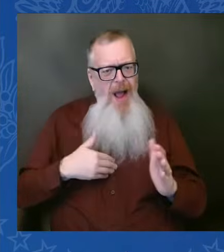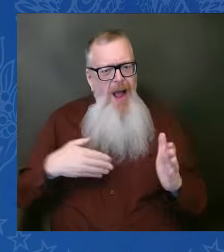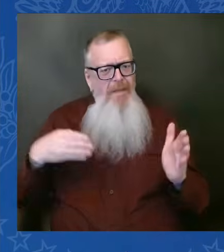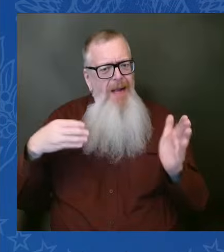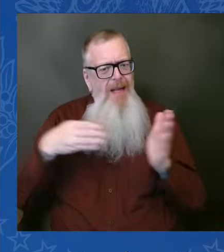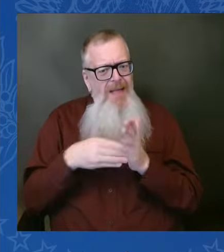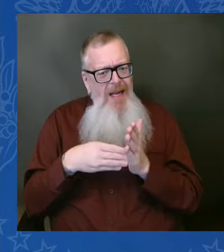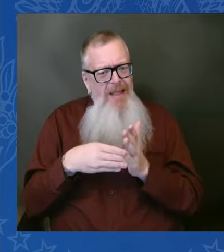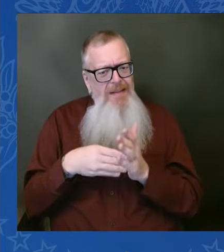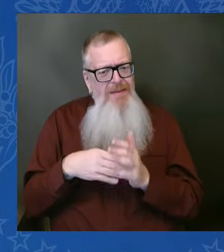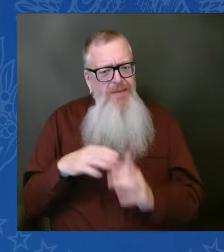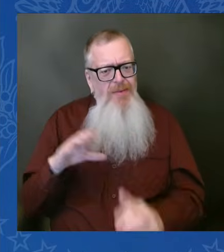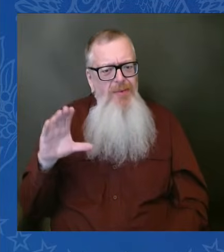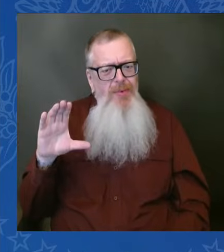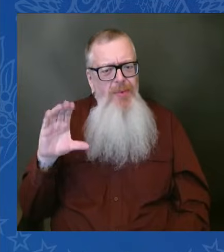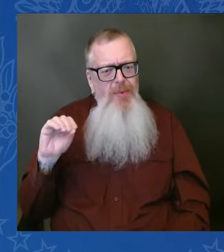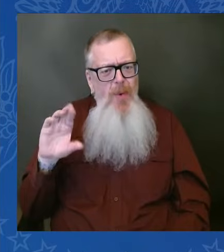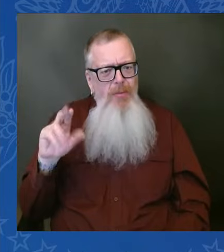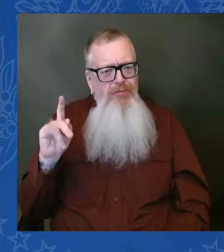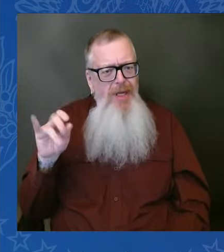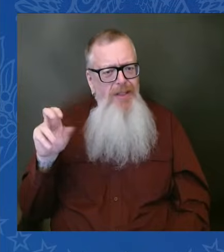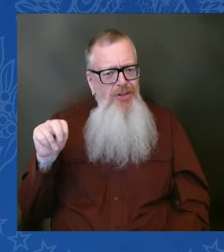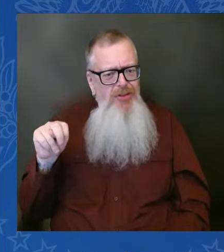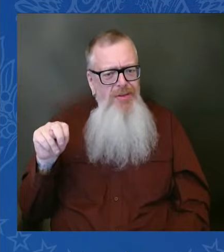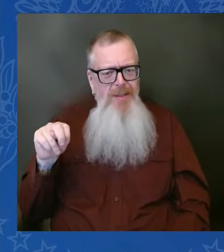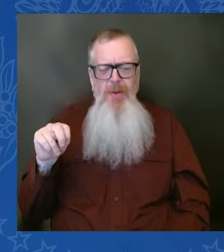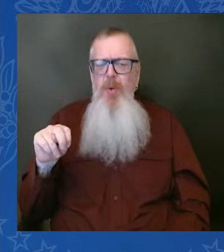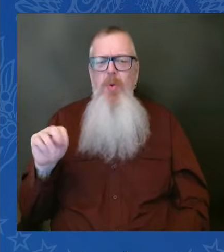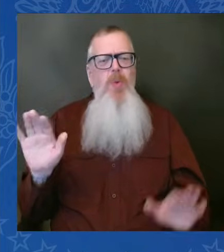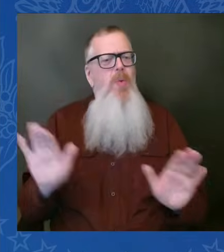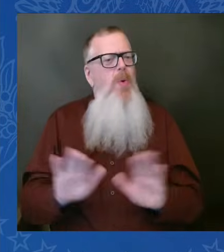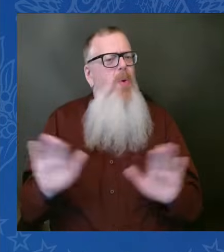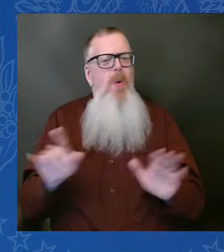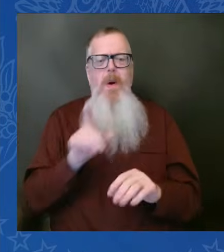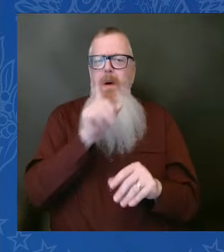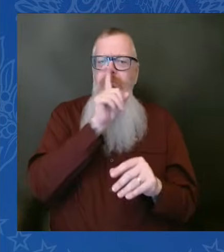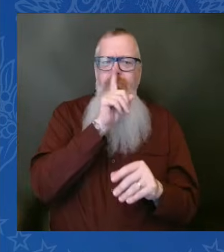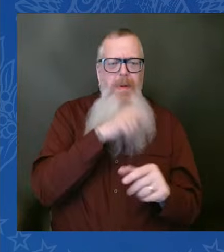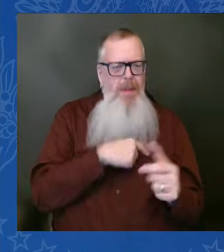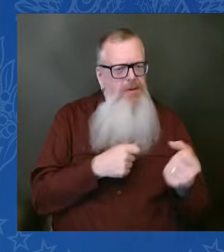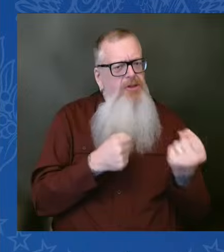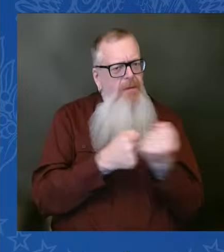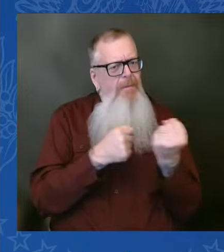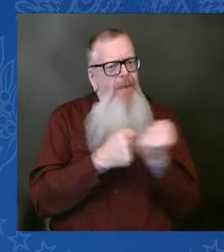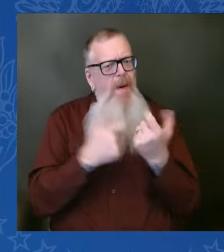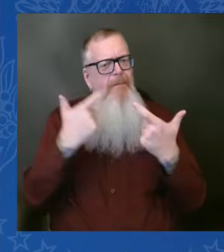I -- my state has more corporations in -- registered in my state than every other state in the Union.